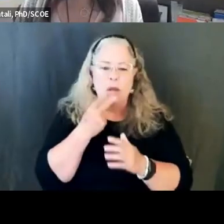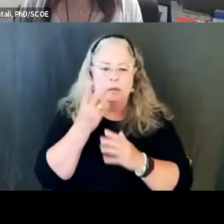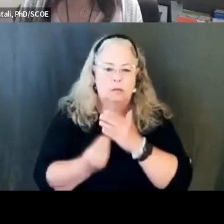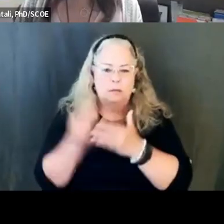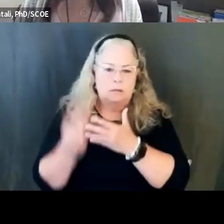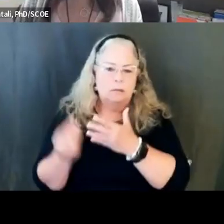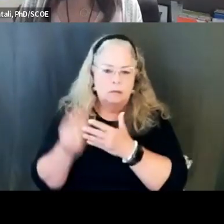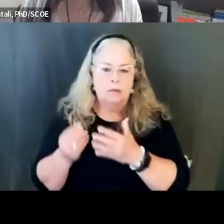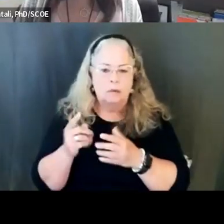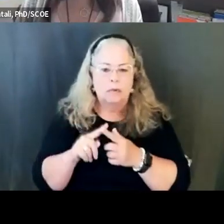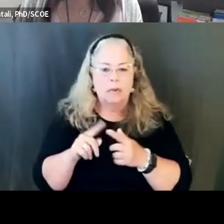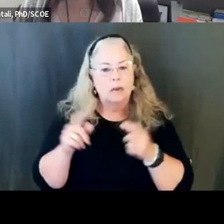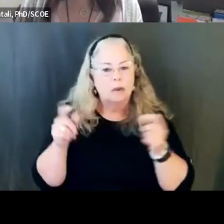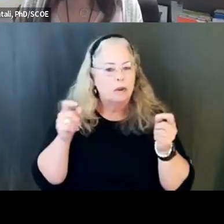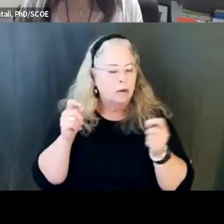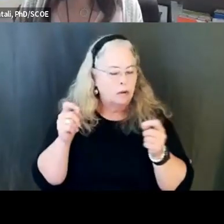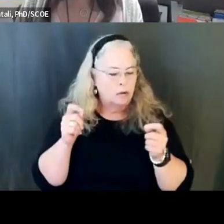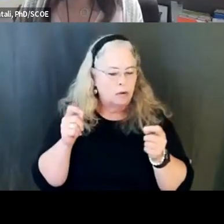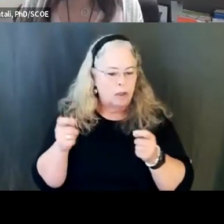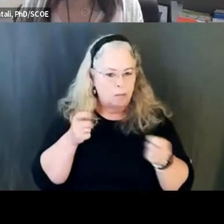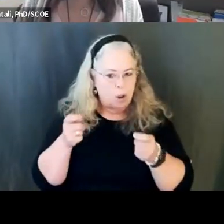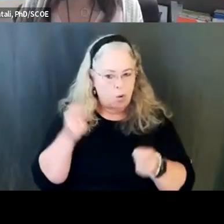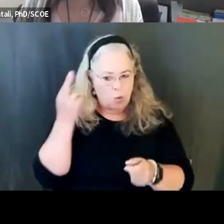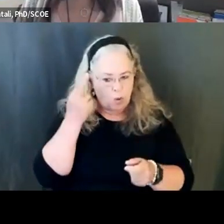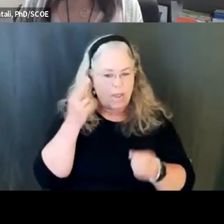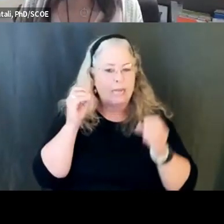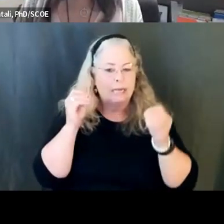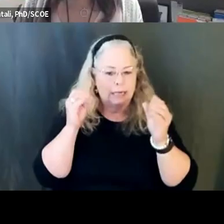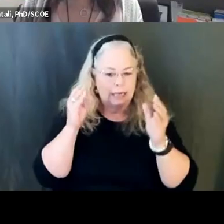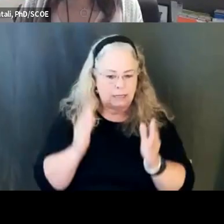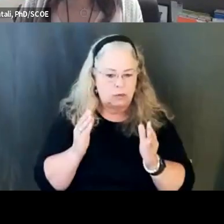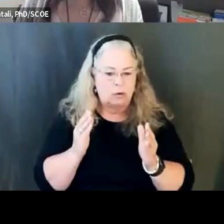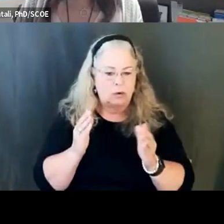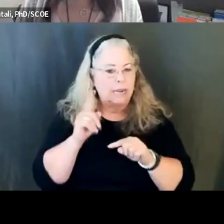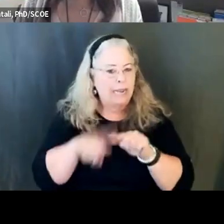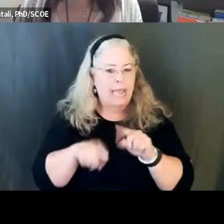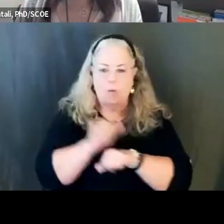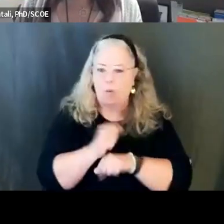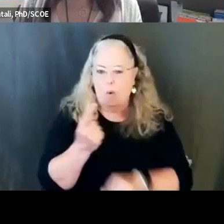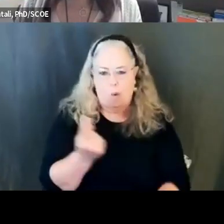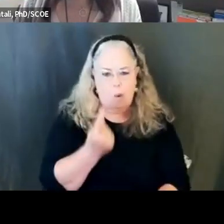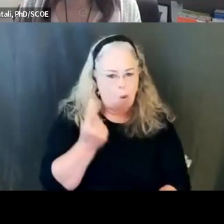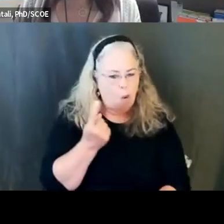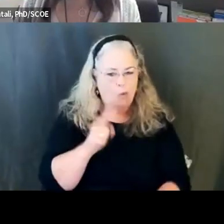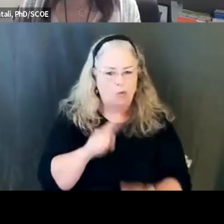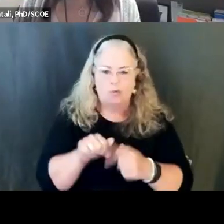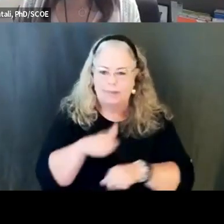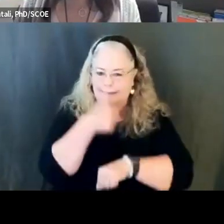administers you realize that teachers cannot work alone to implement play.